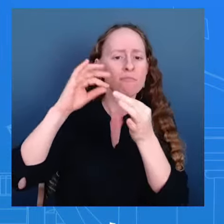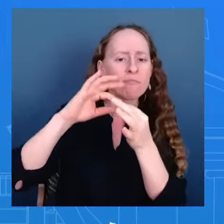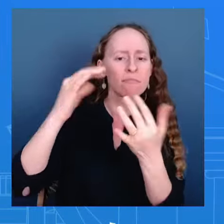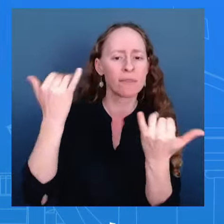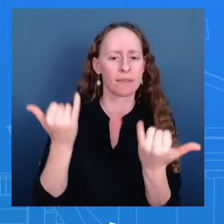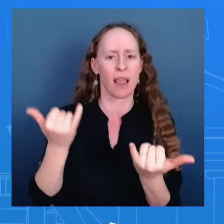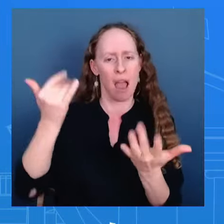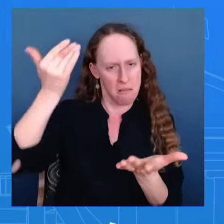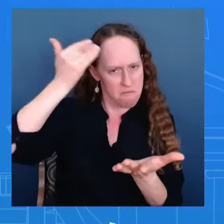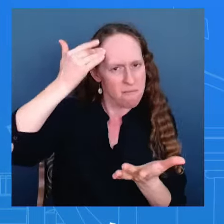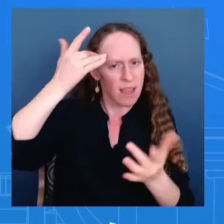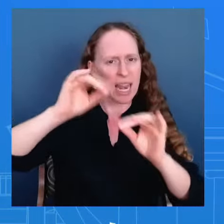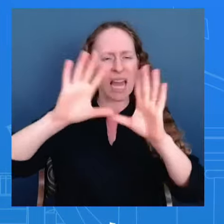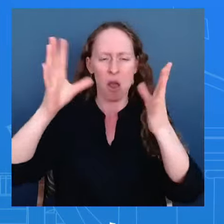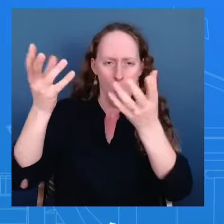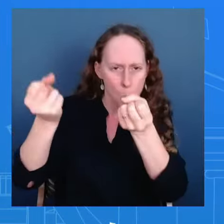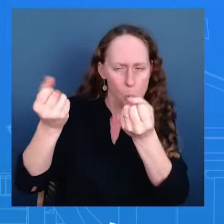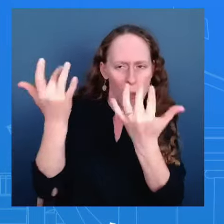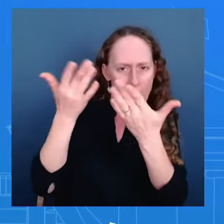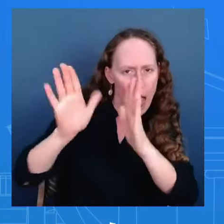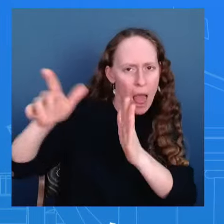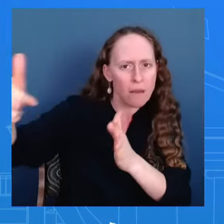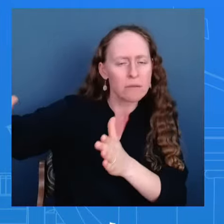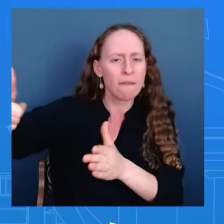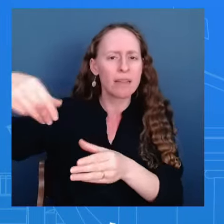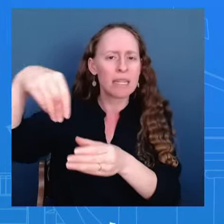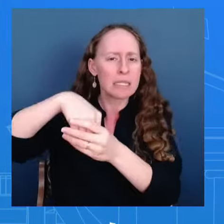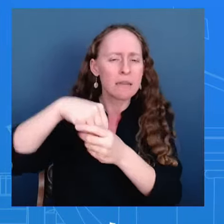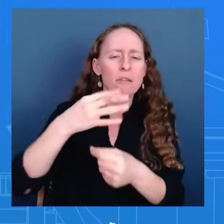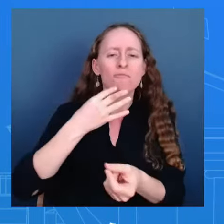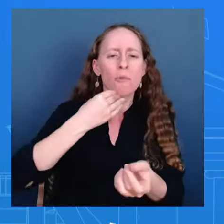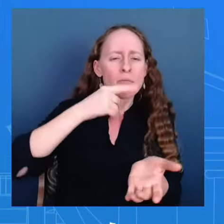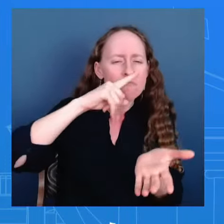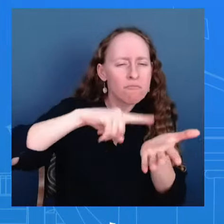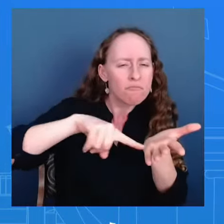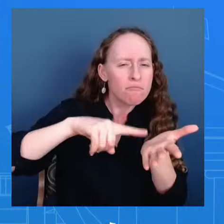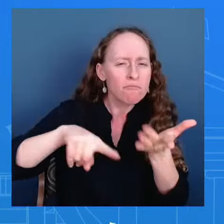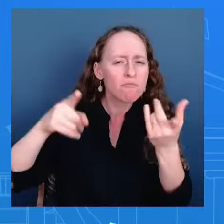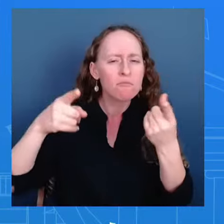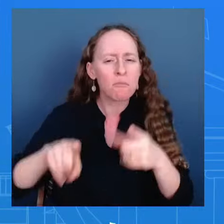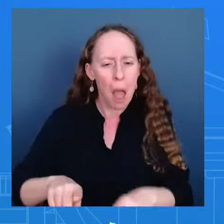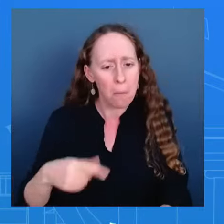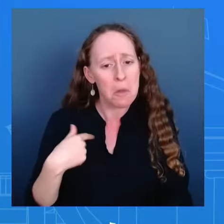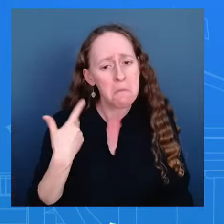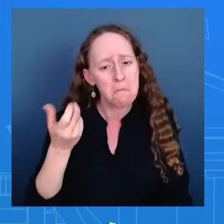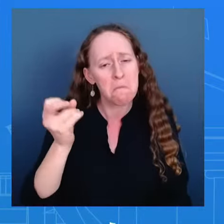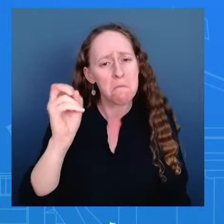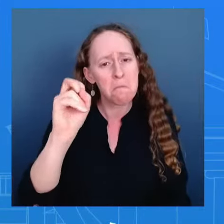the US conducted its own investigations into a strike on the hospital or at least gathered its own intelligence